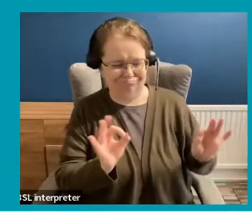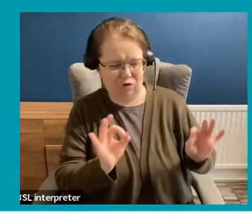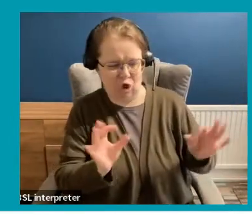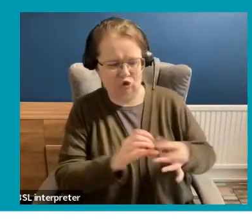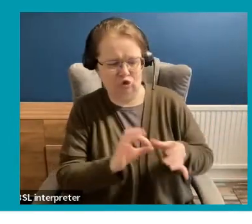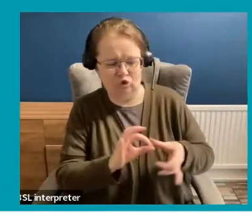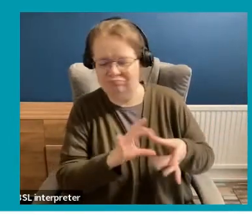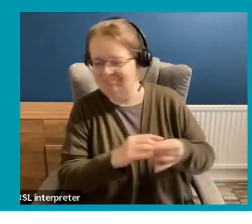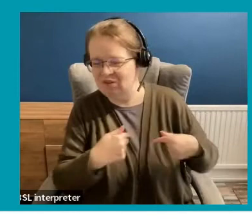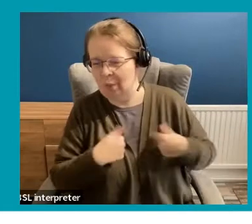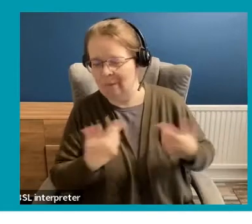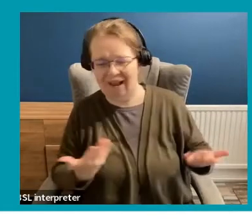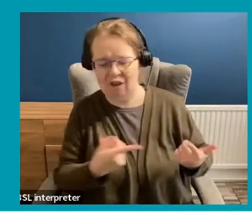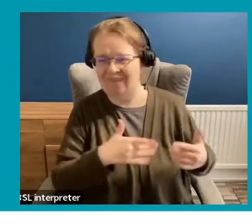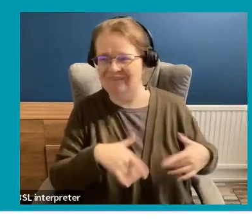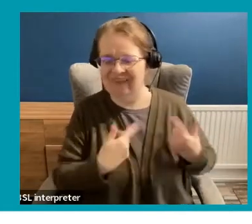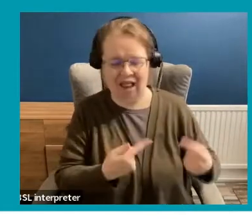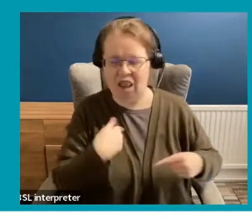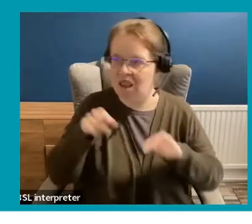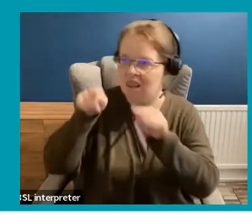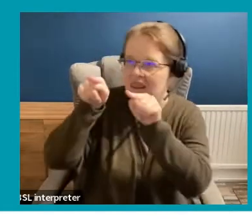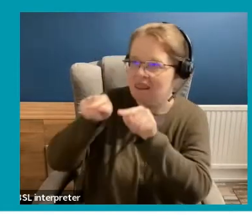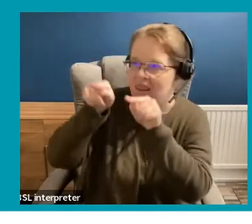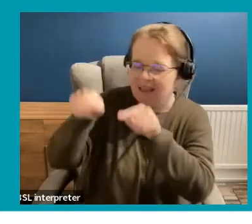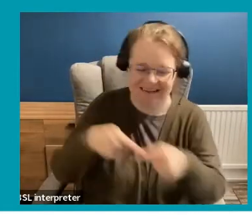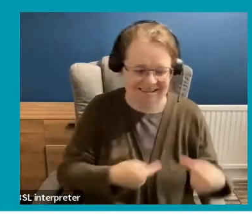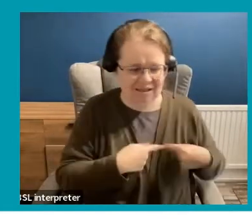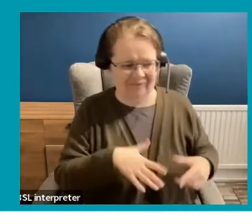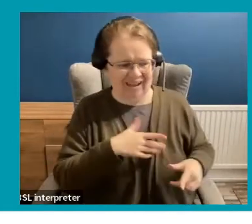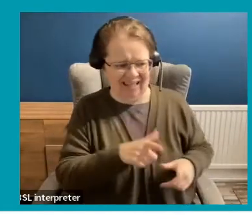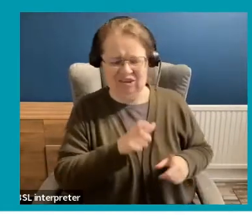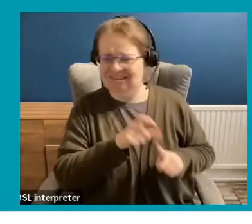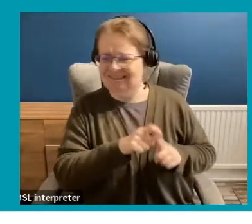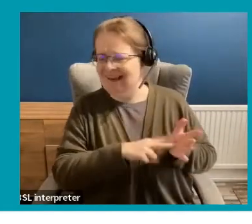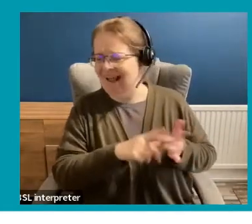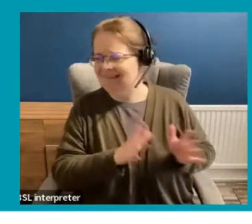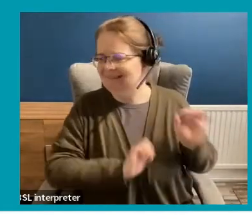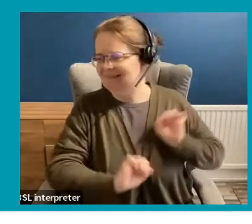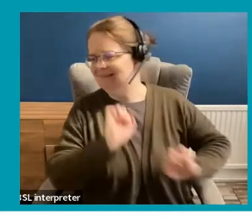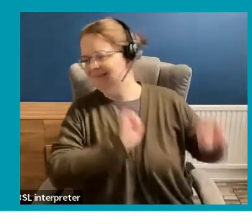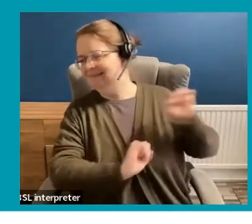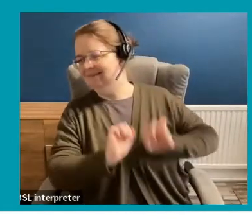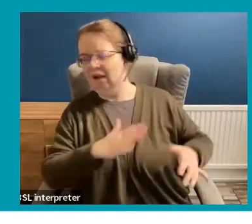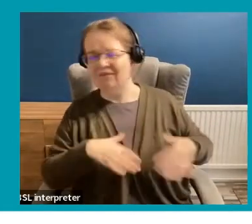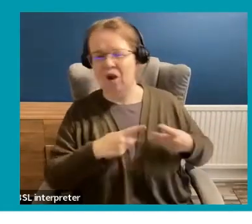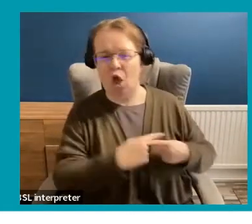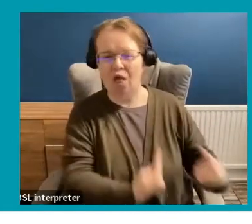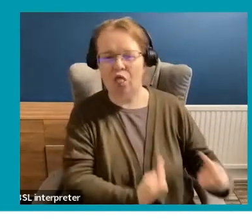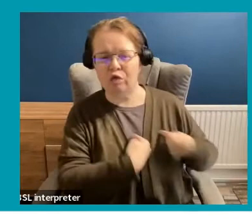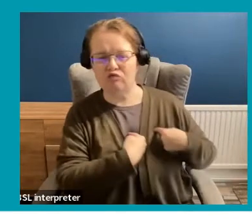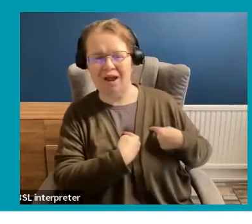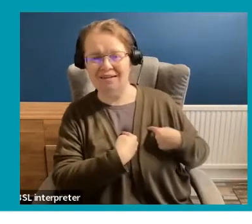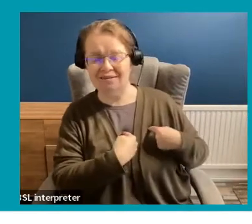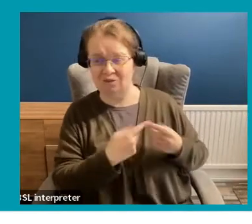they feel threatened by diversity and inclusion and actually if they are the ones holding the power of